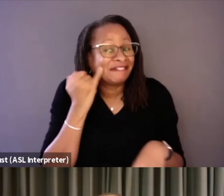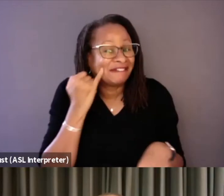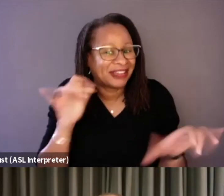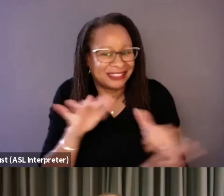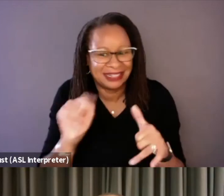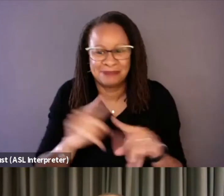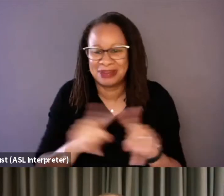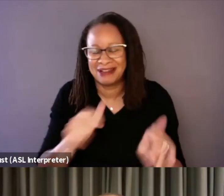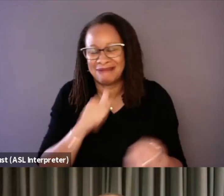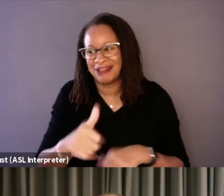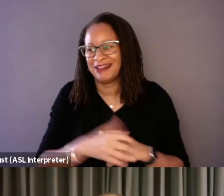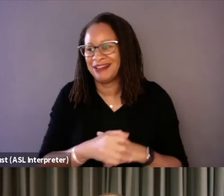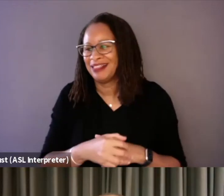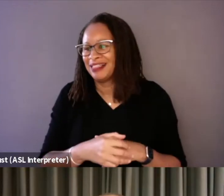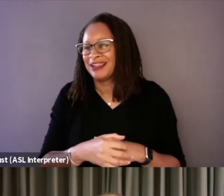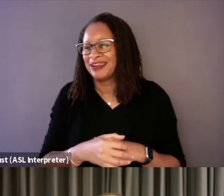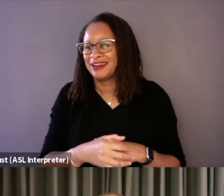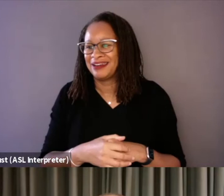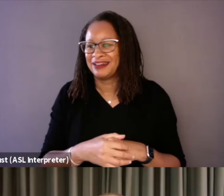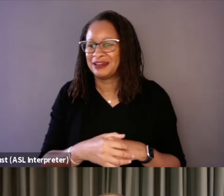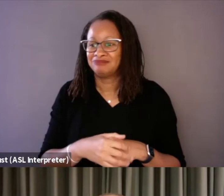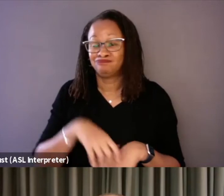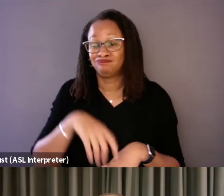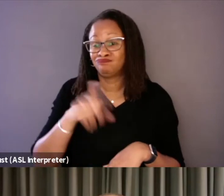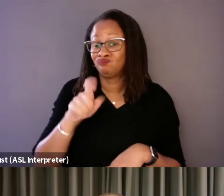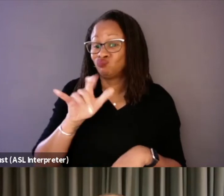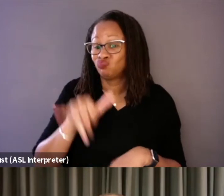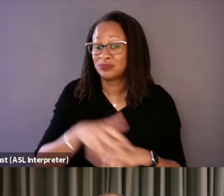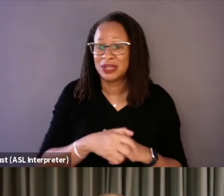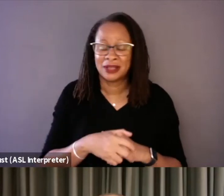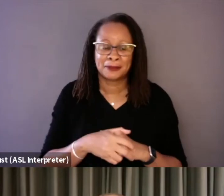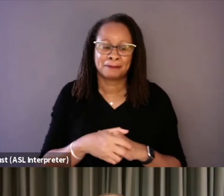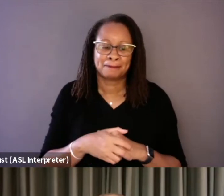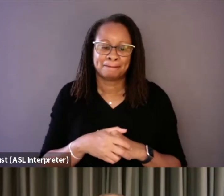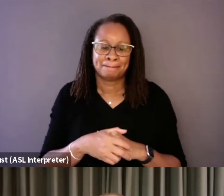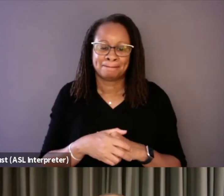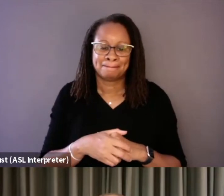There's certainly, I think just about any queer artists